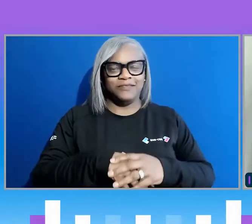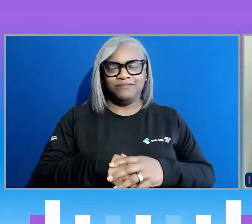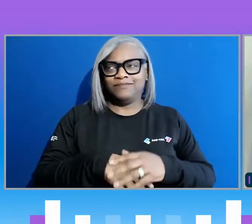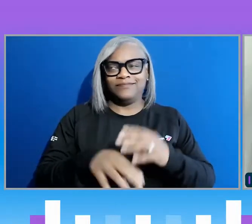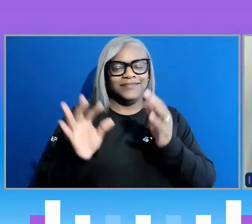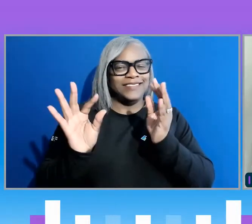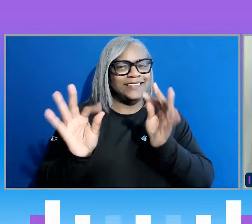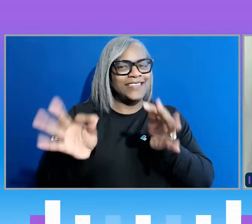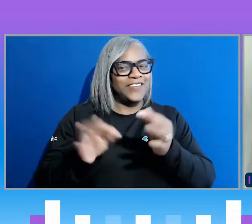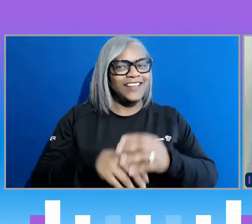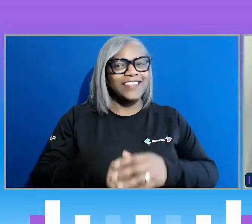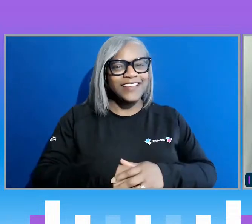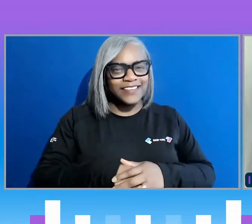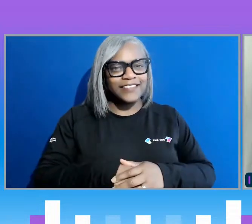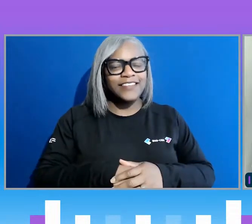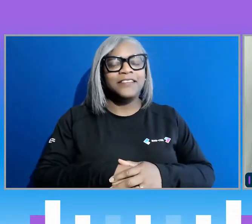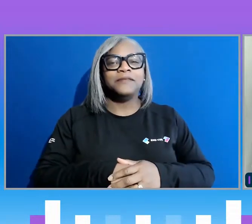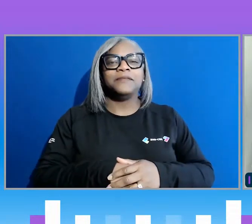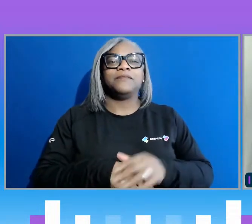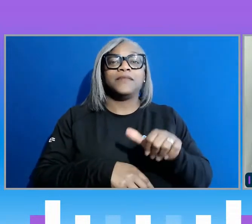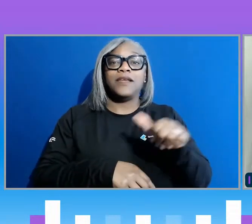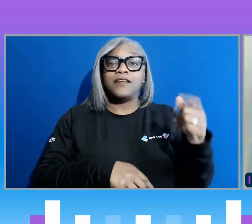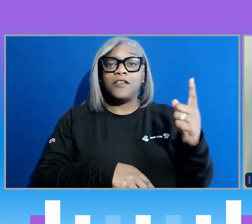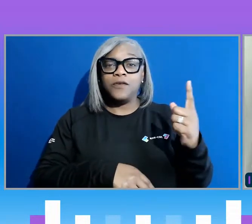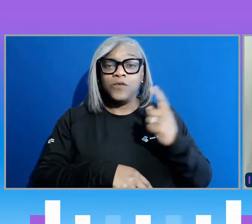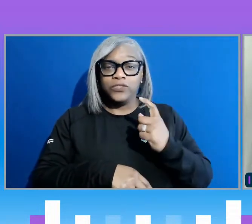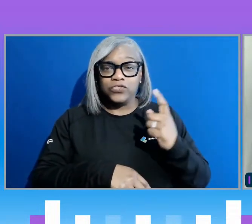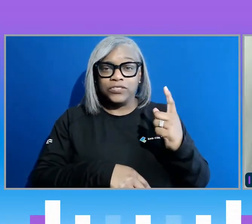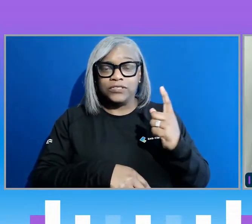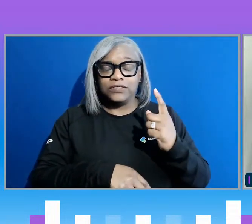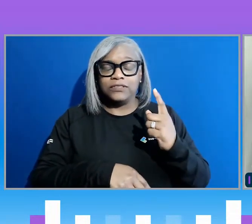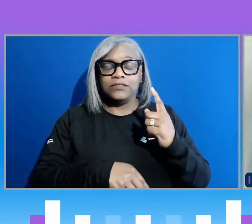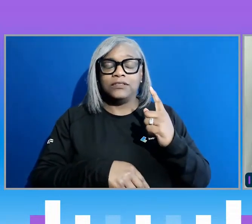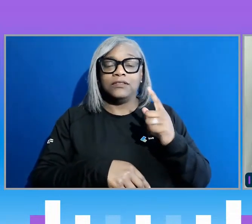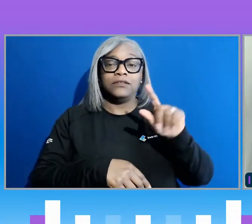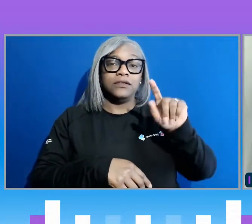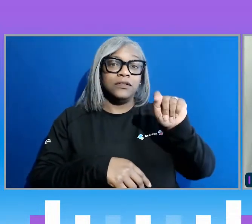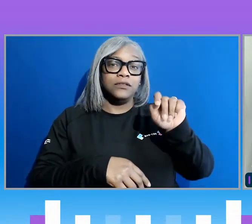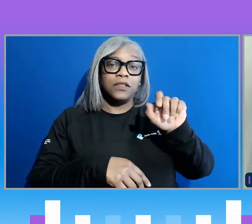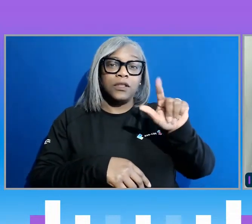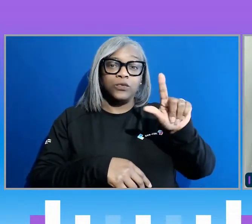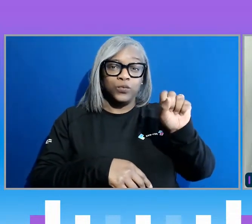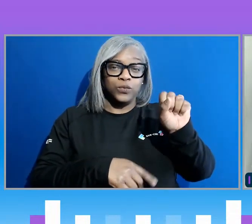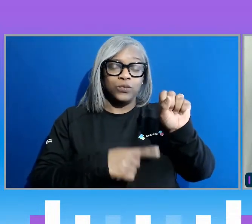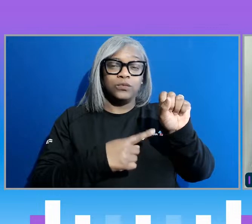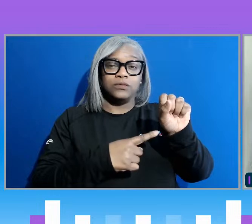Definitely. There's one there's another here that's on.